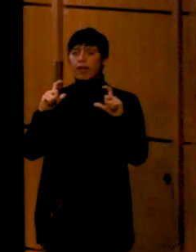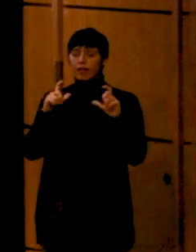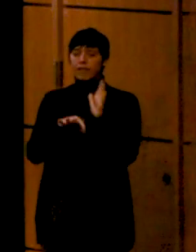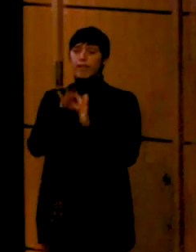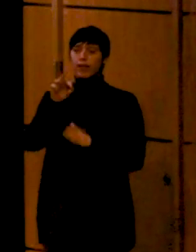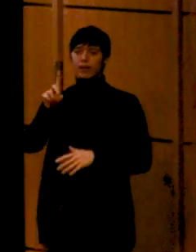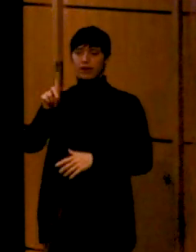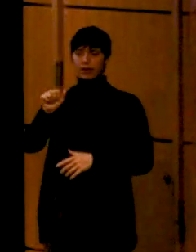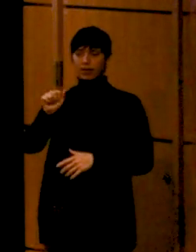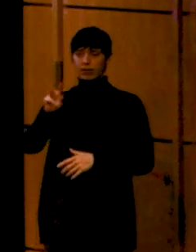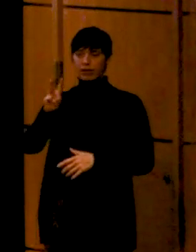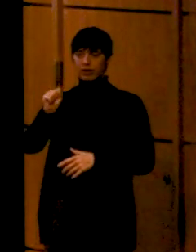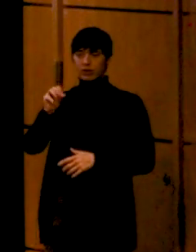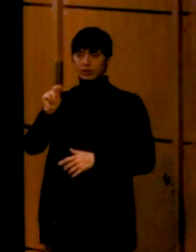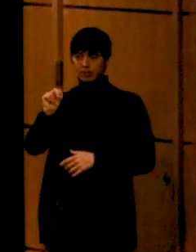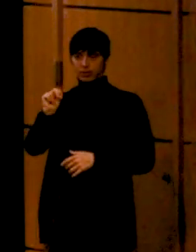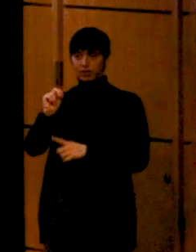about our volcanoes.